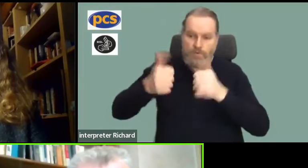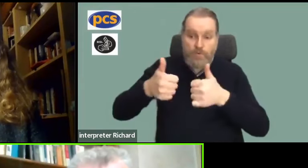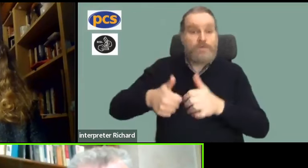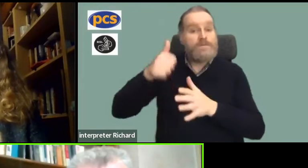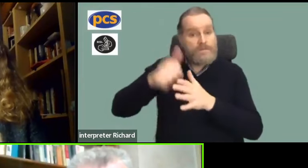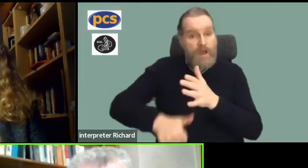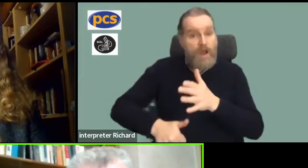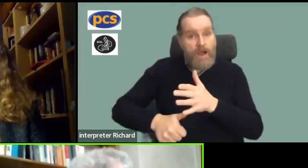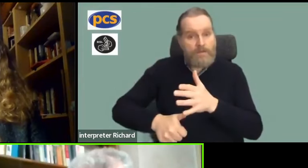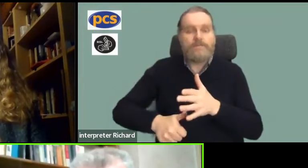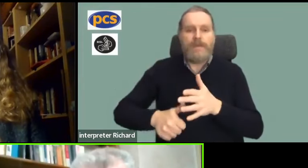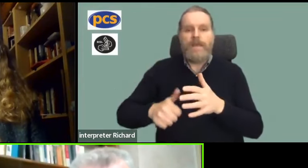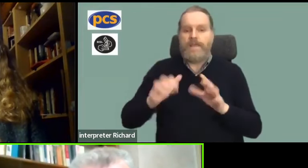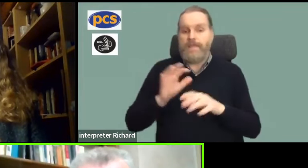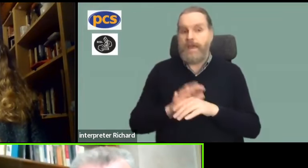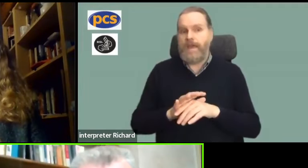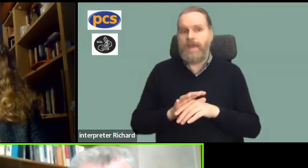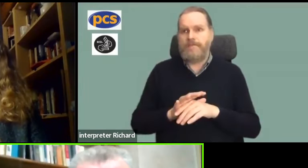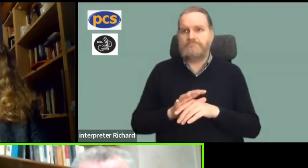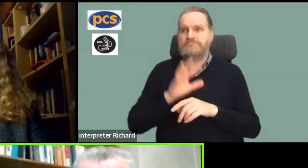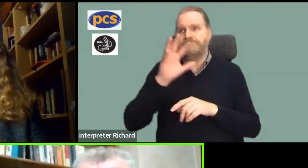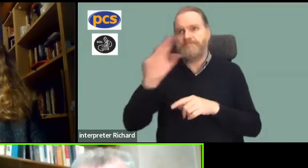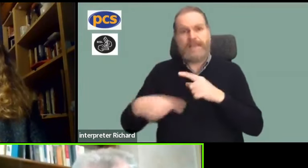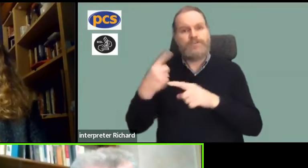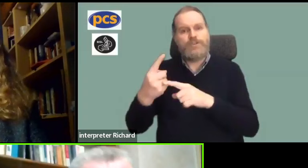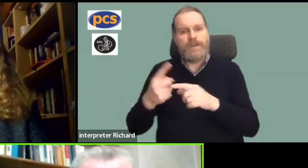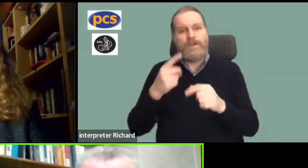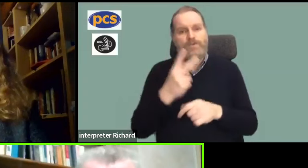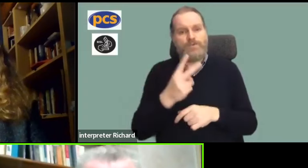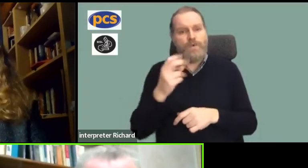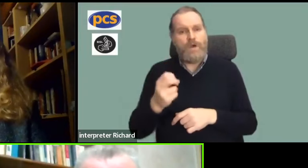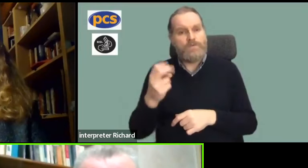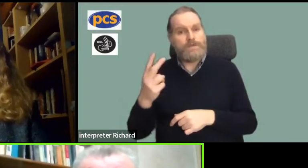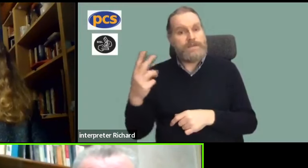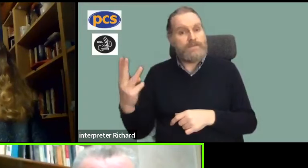a flying start, and then when we next , when we next get together at beginning of 2020